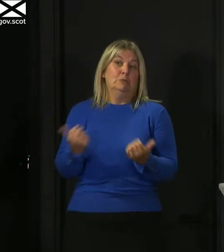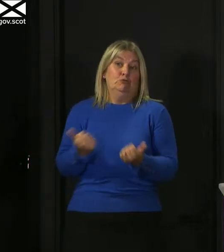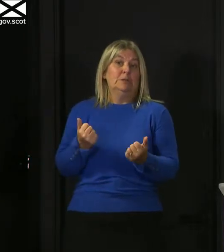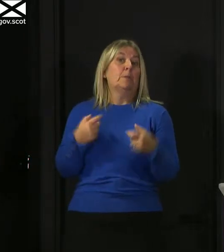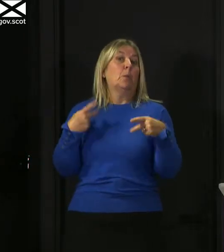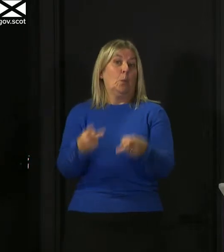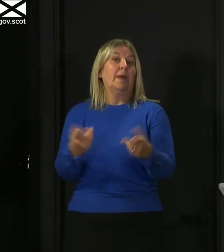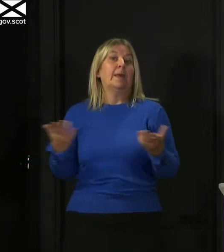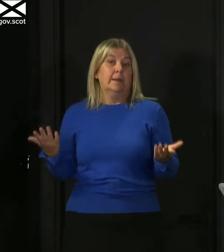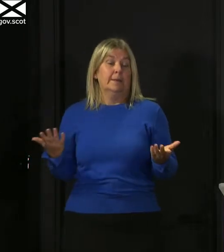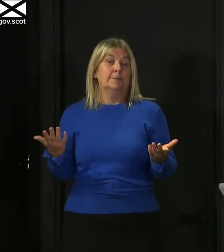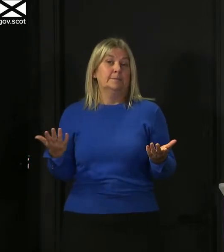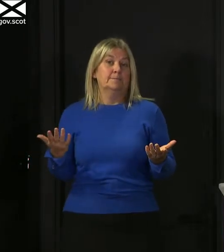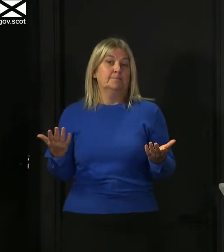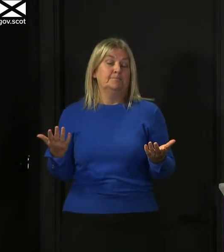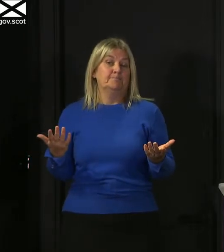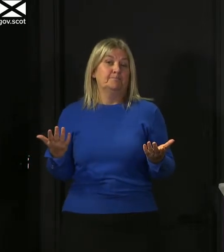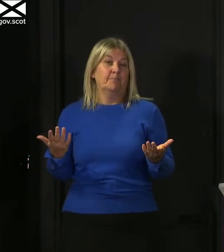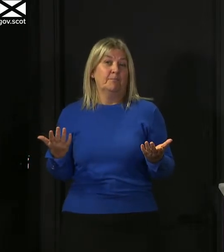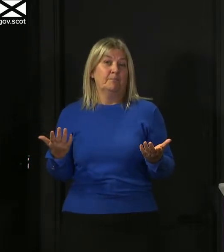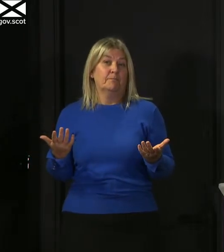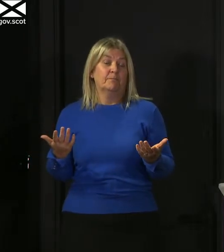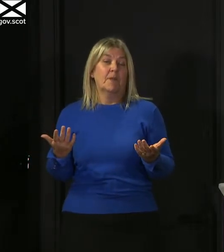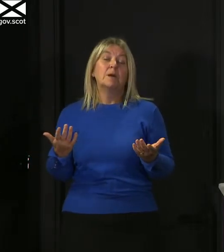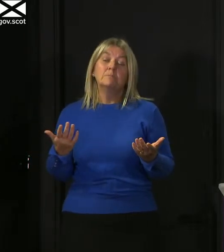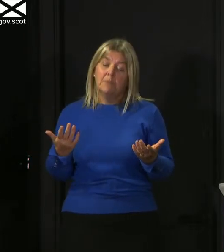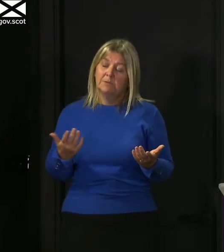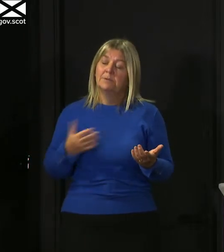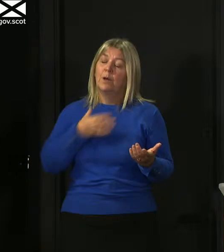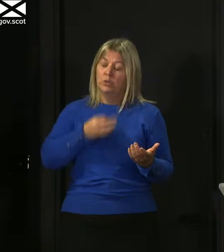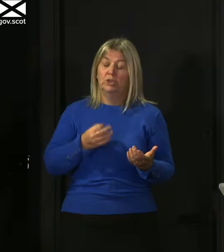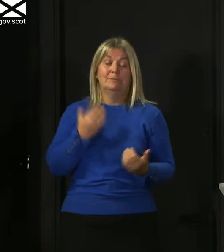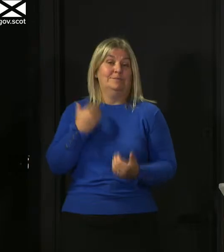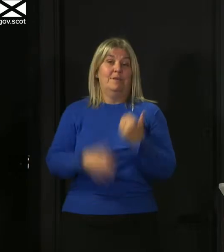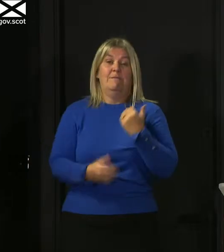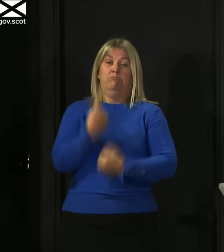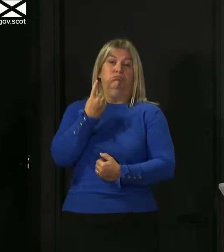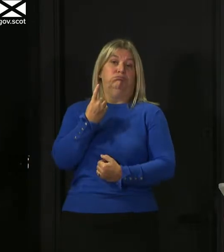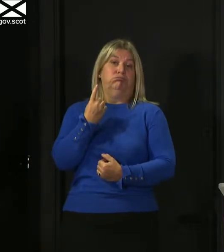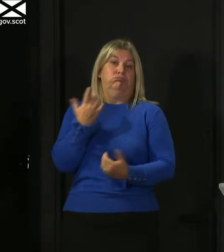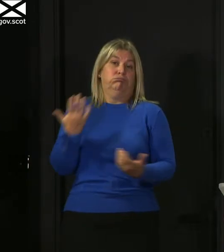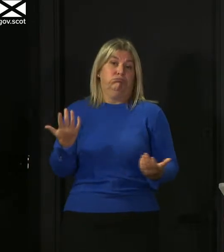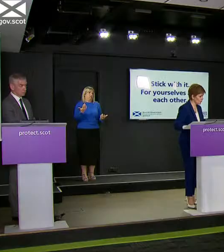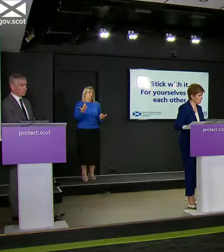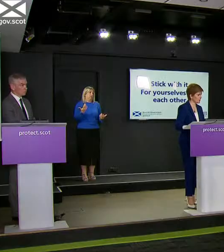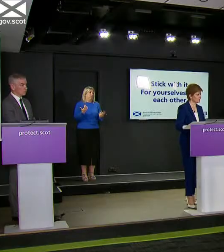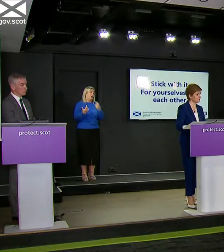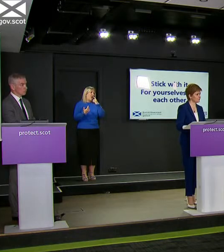albeit in a set of circumstances I desperately wish had never occurred in the first place. Jeane, do you want to take on the point [CROSSTALK]